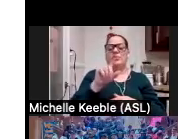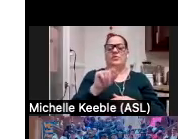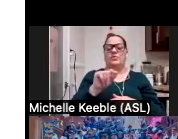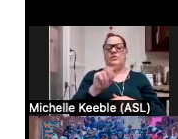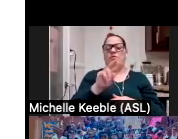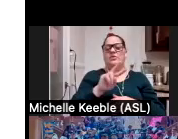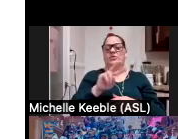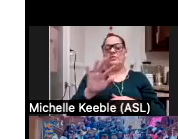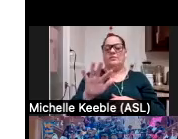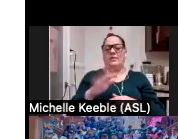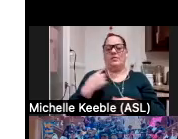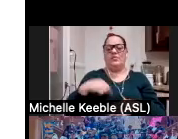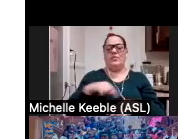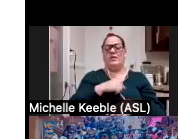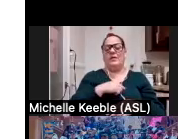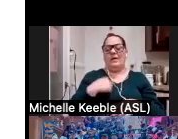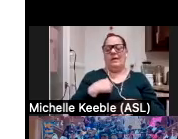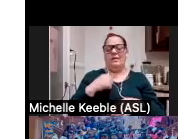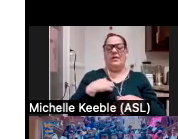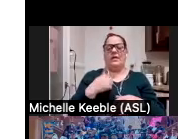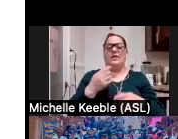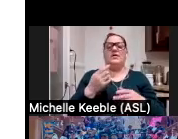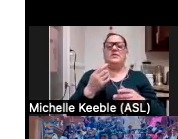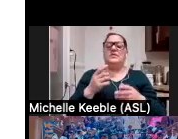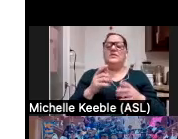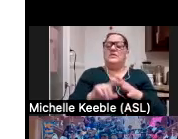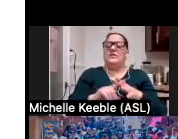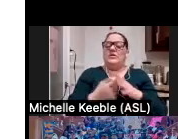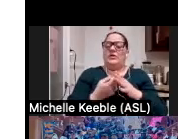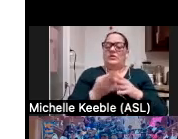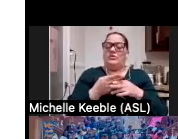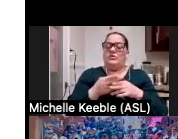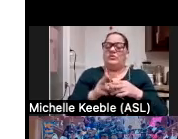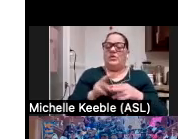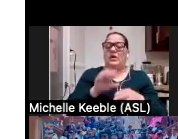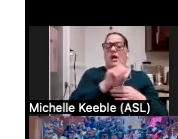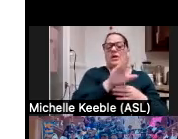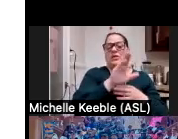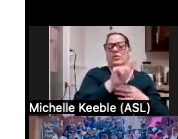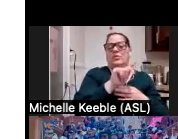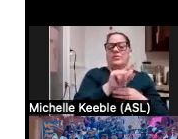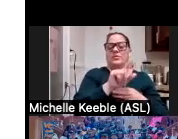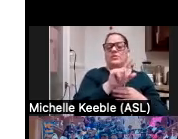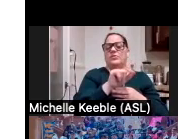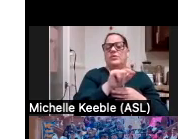we did have a soft launch in October um, towards the end of October around like Halloween and that